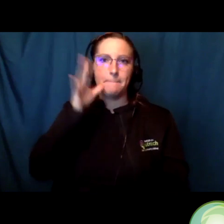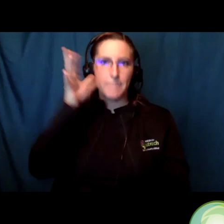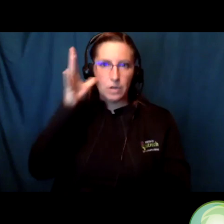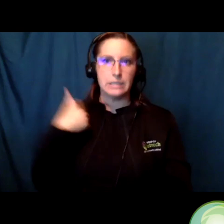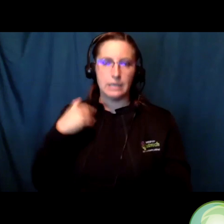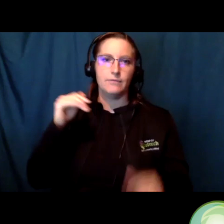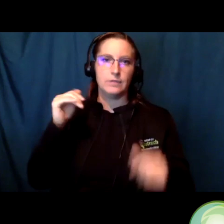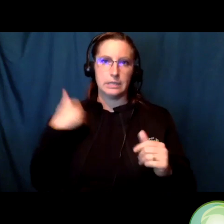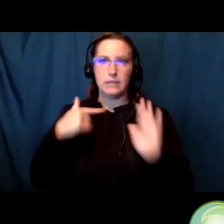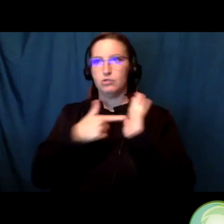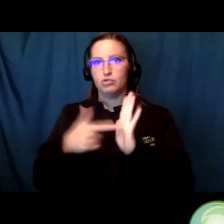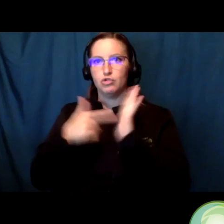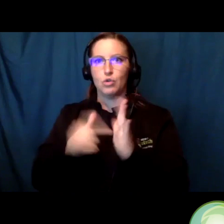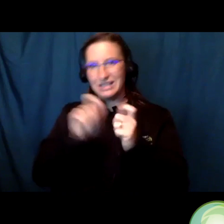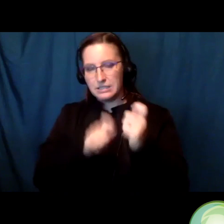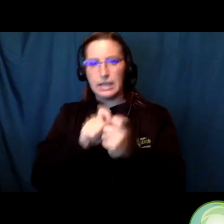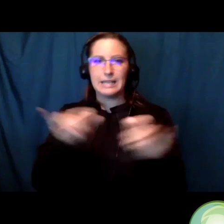show the same exact pictures as she was using